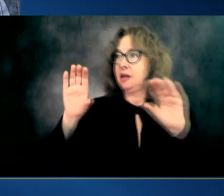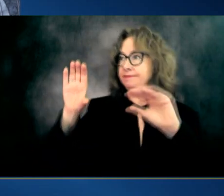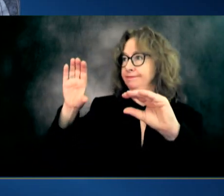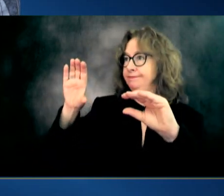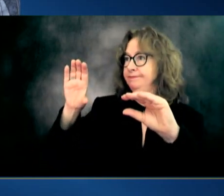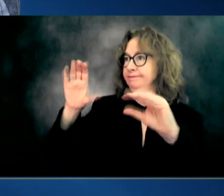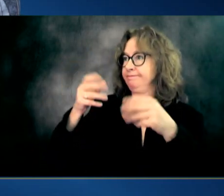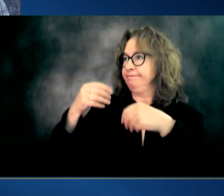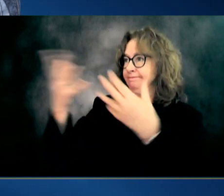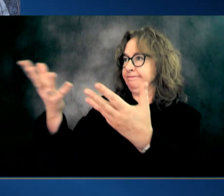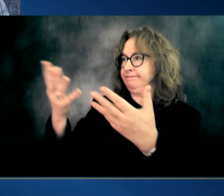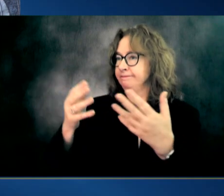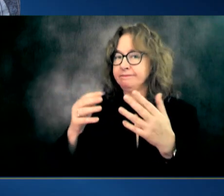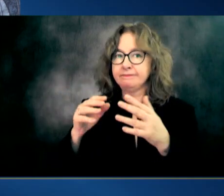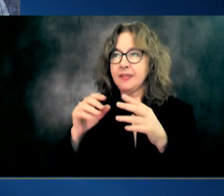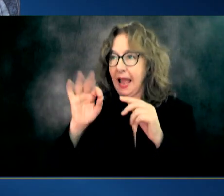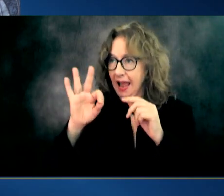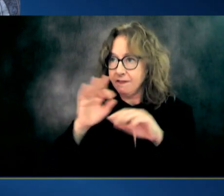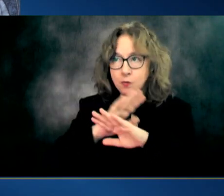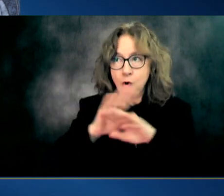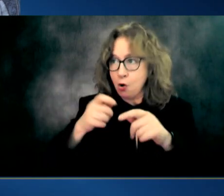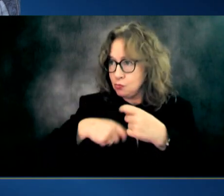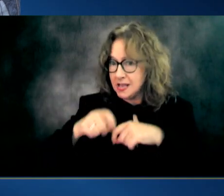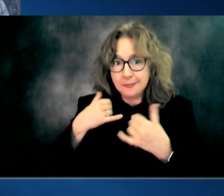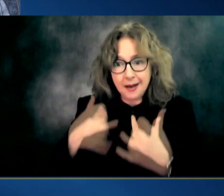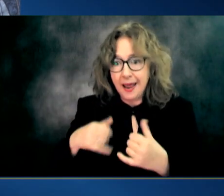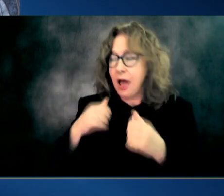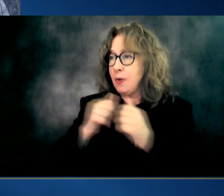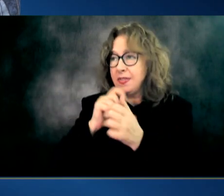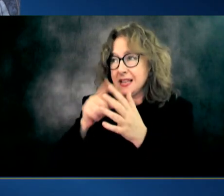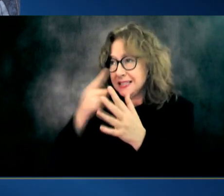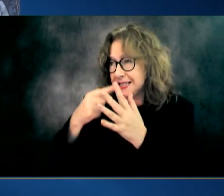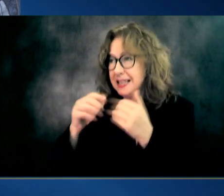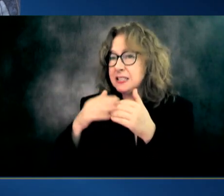things necessary that come along with being a person who has sickle cell illness, infection,